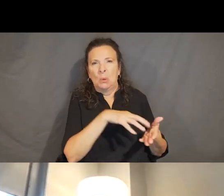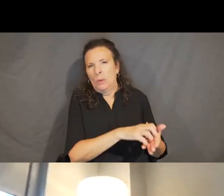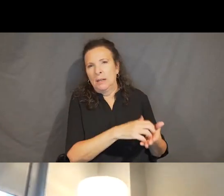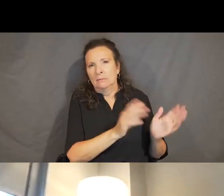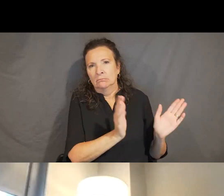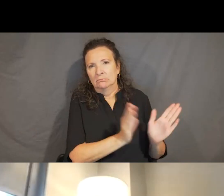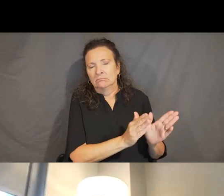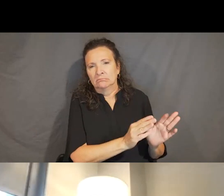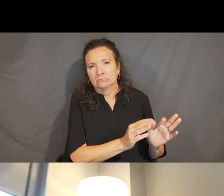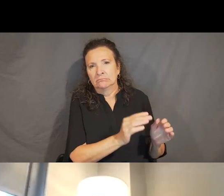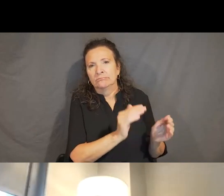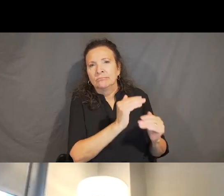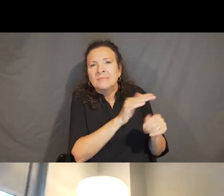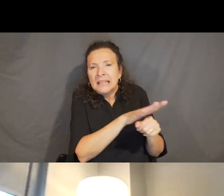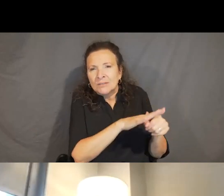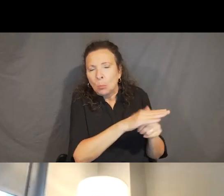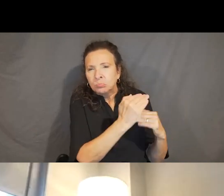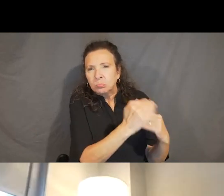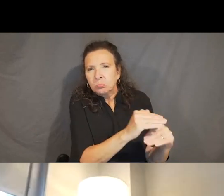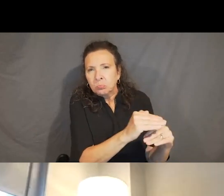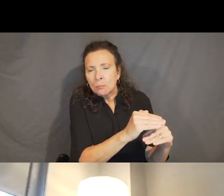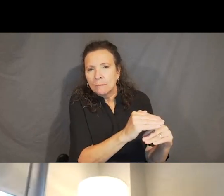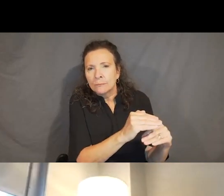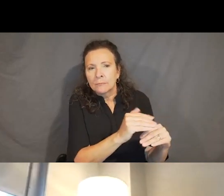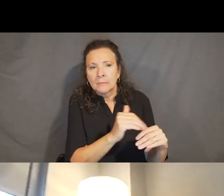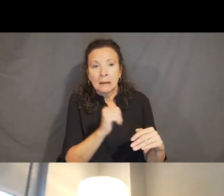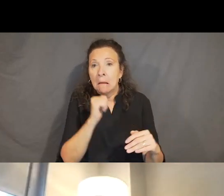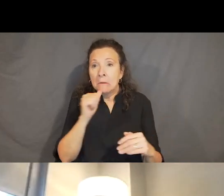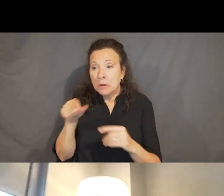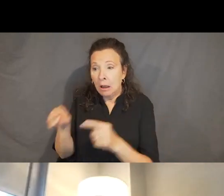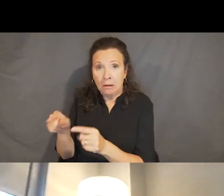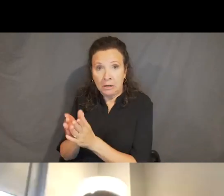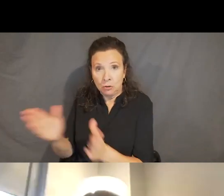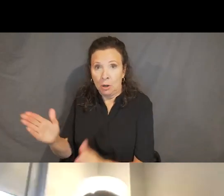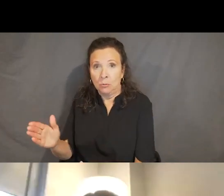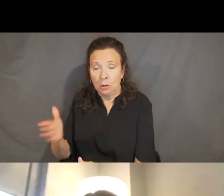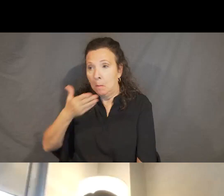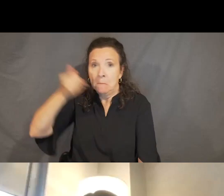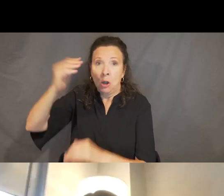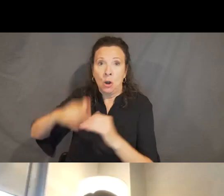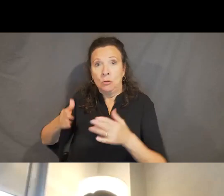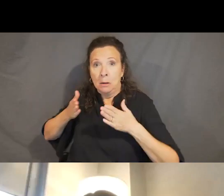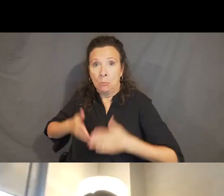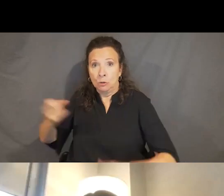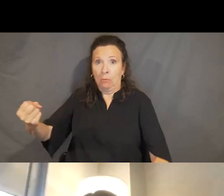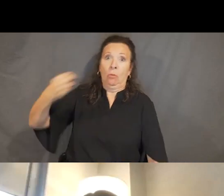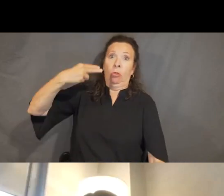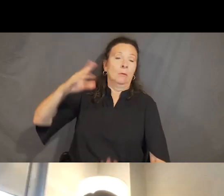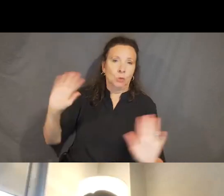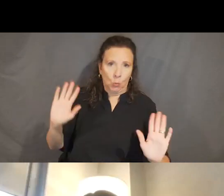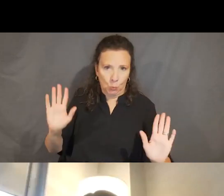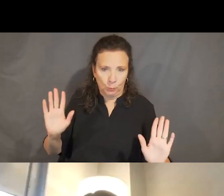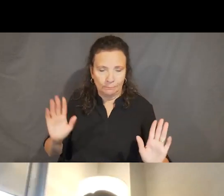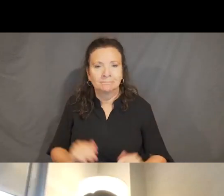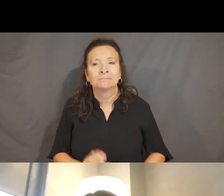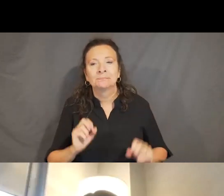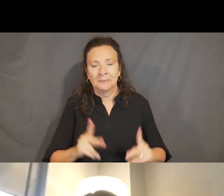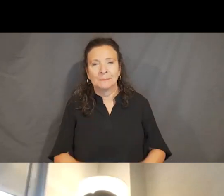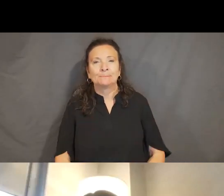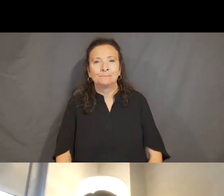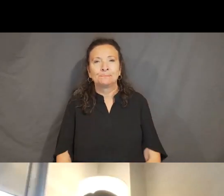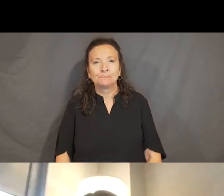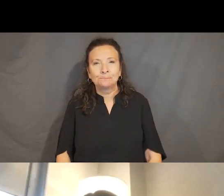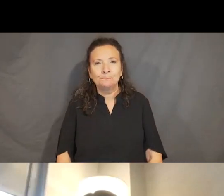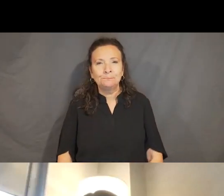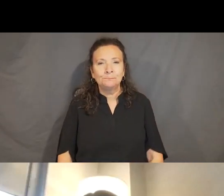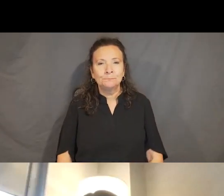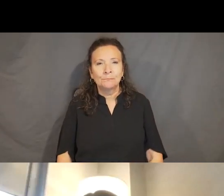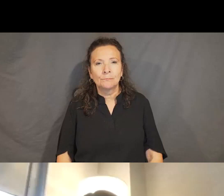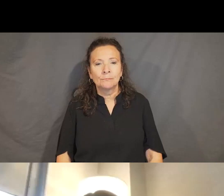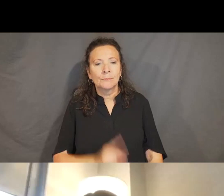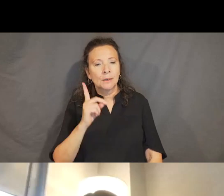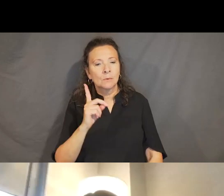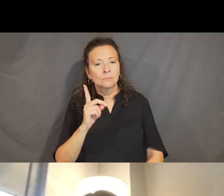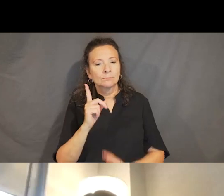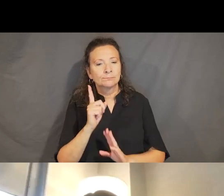I am not talking about the better than a human AI. So, just one more moment, the importance